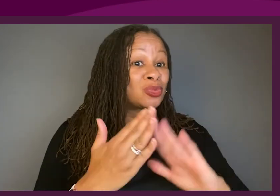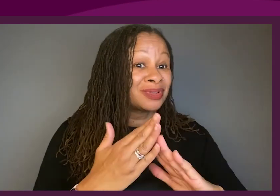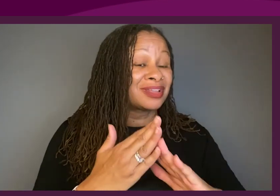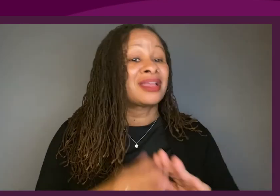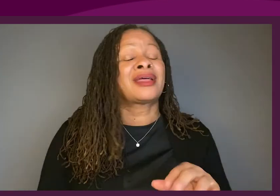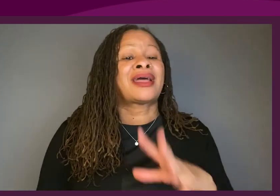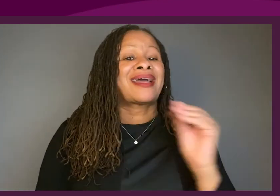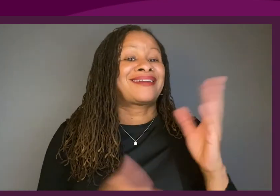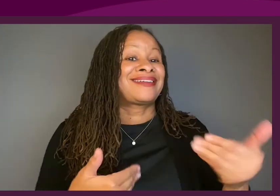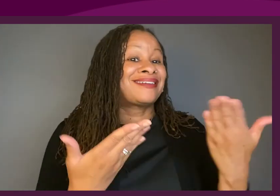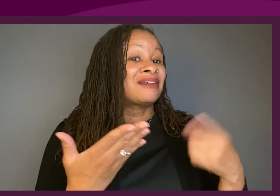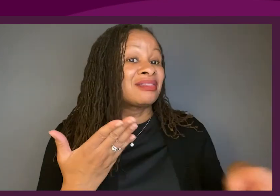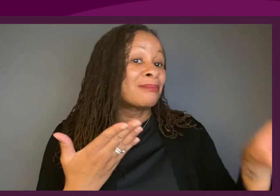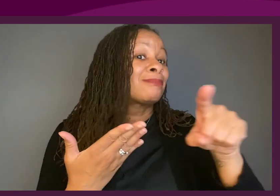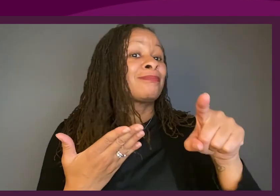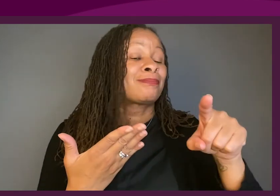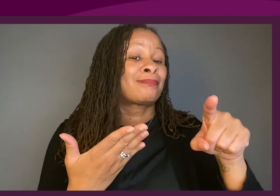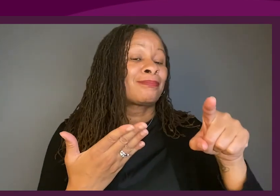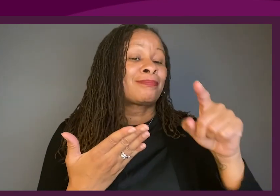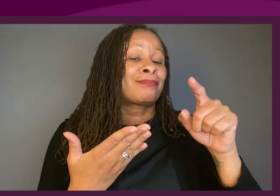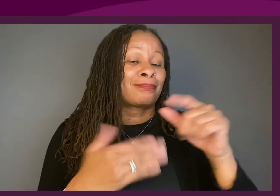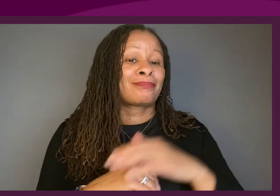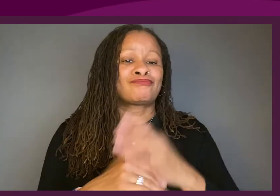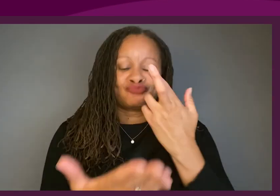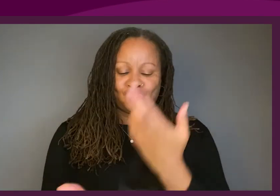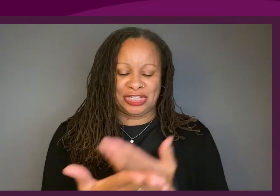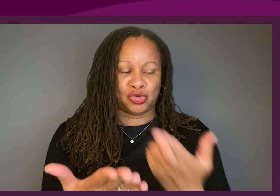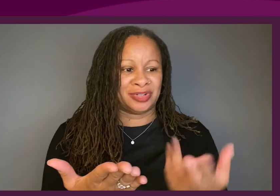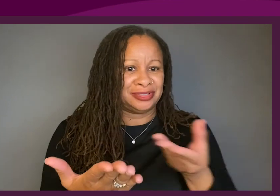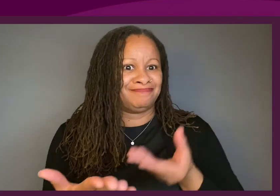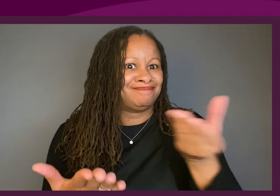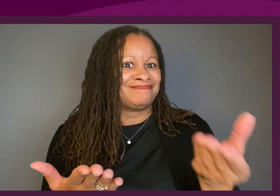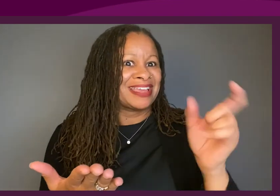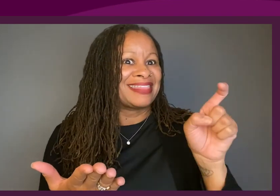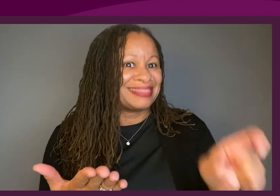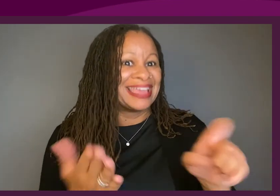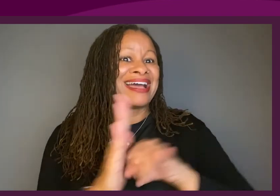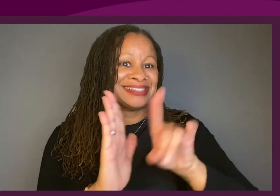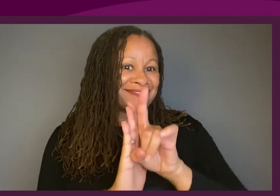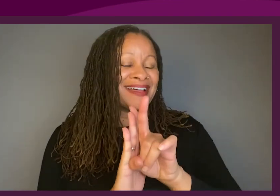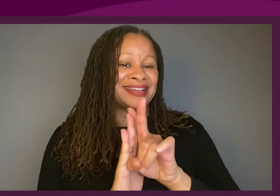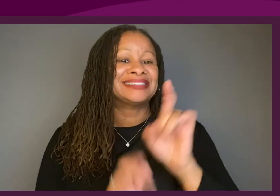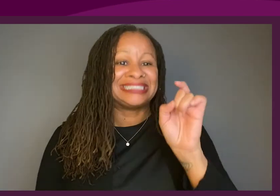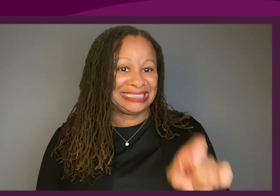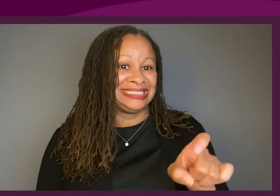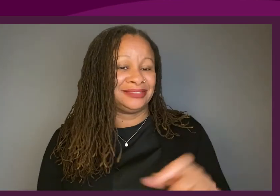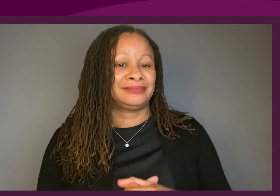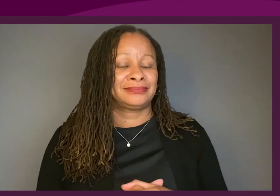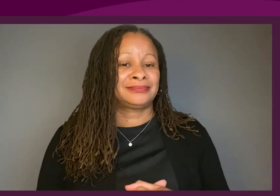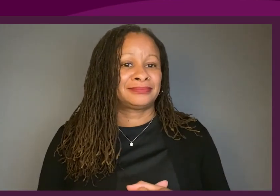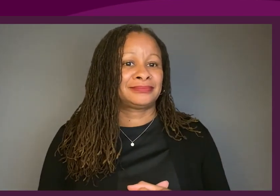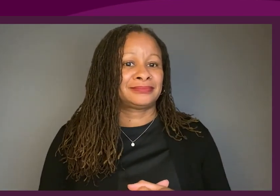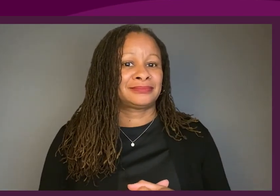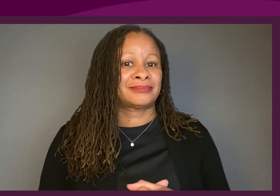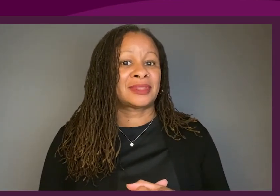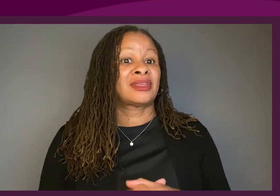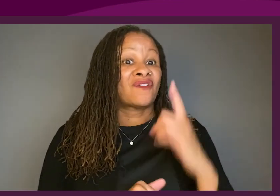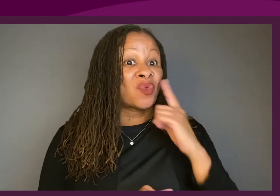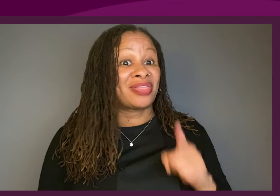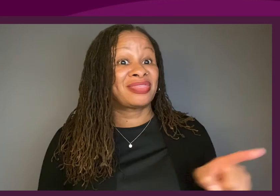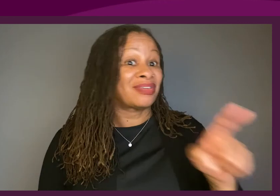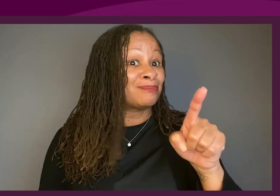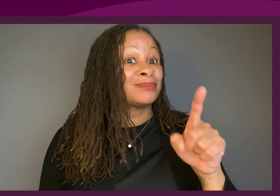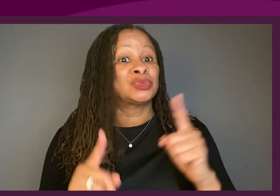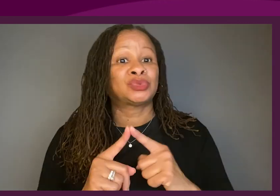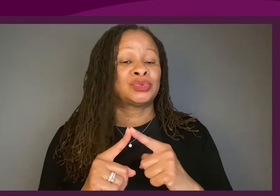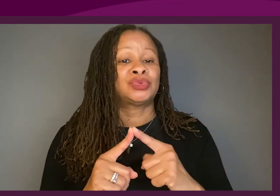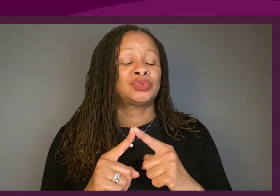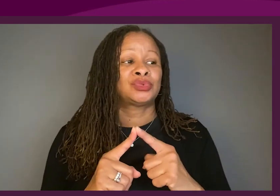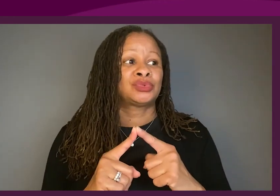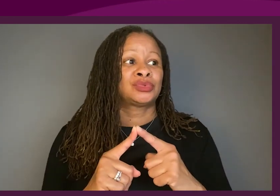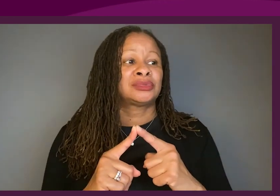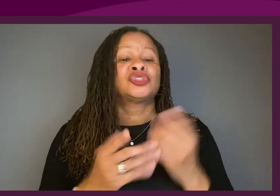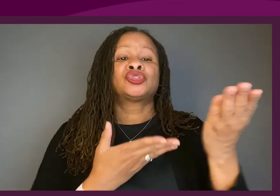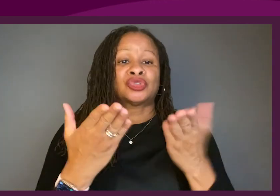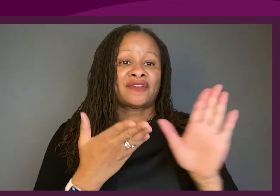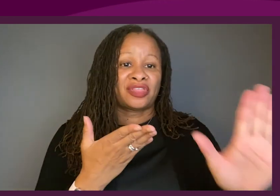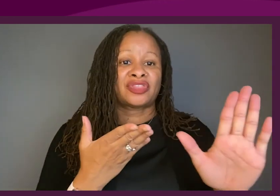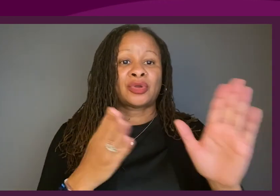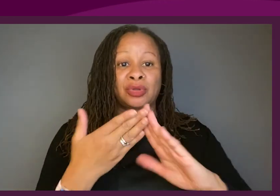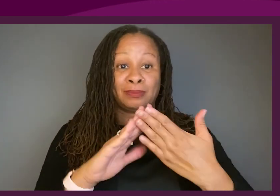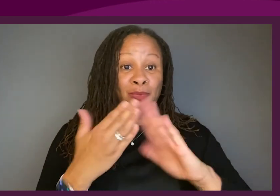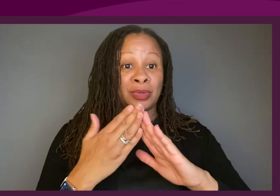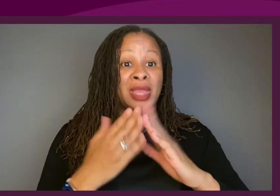their community, both disabled people and others who are impacted by disasters.